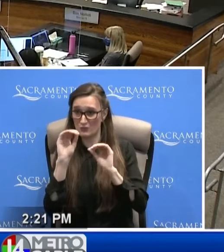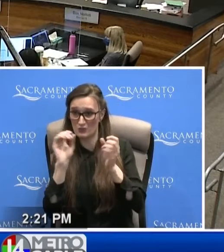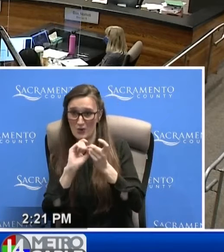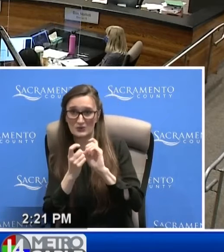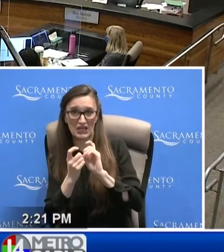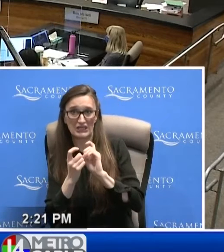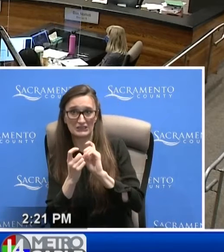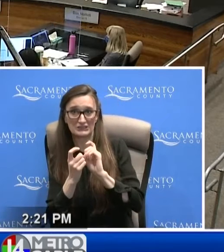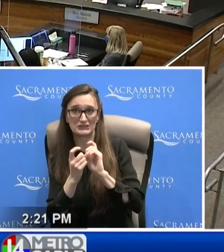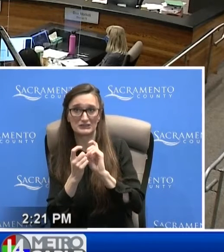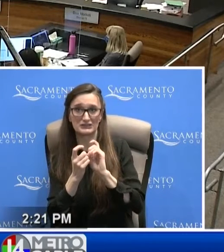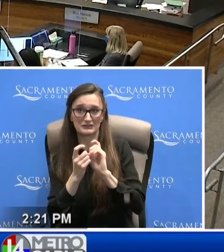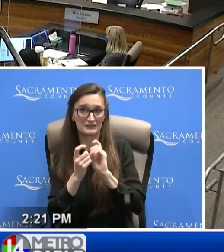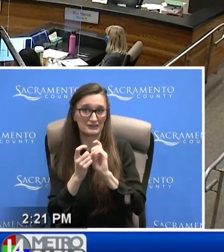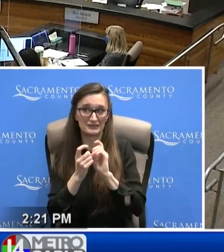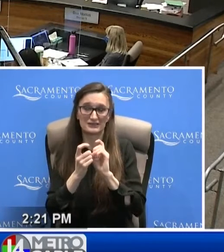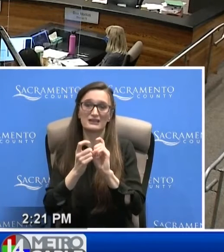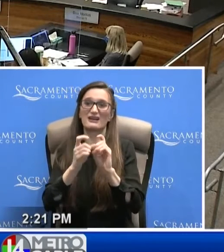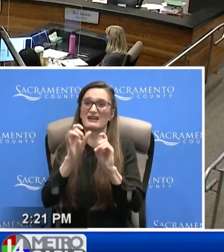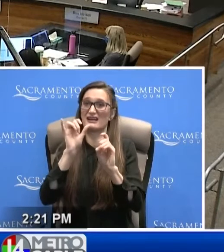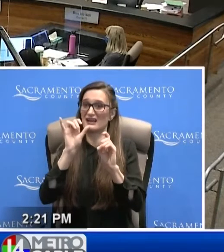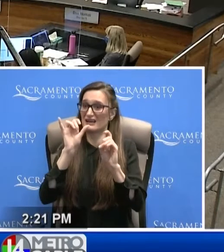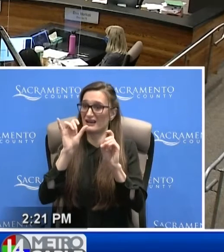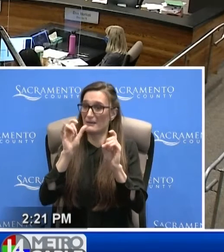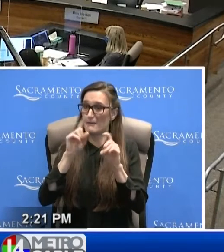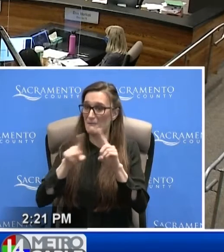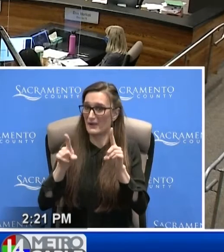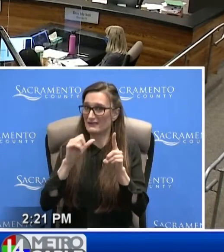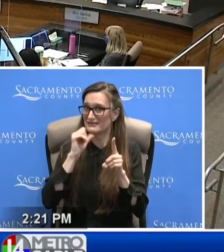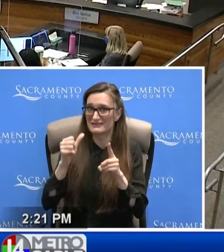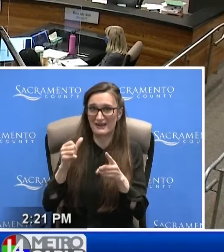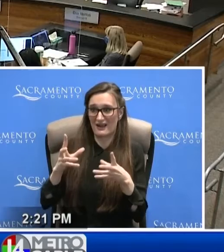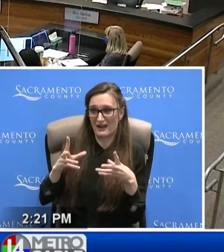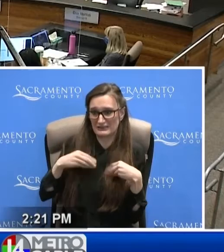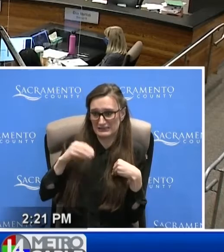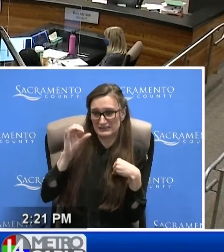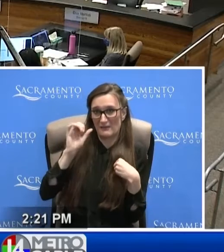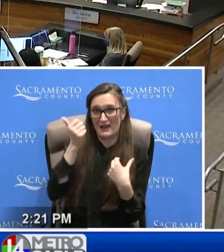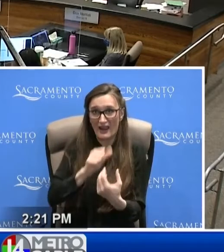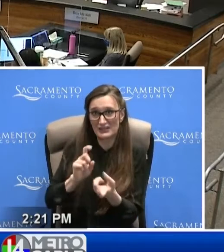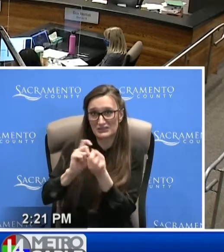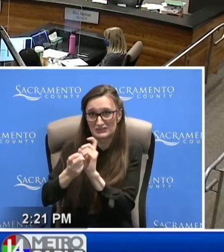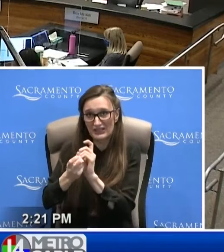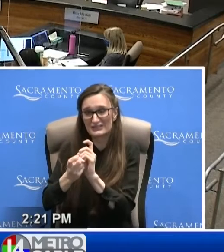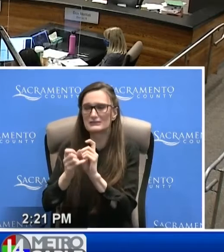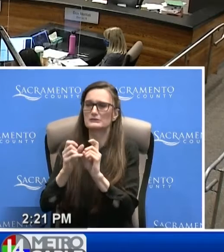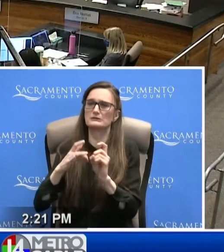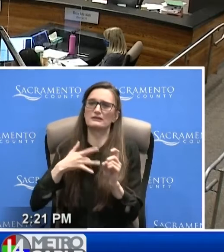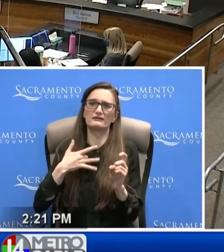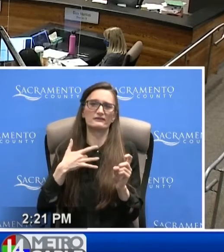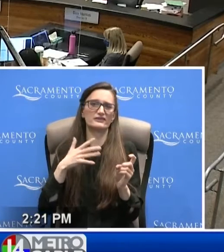that has been selected for adoption is truly disheartening. The decisions that we are making are not trivial.